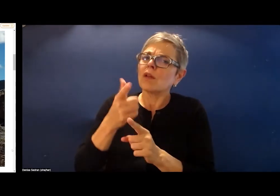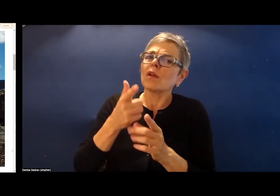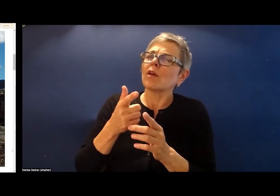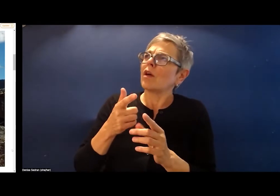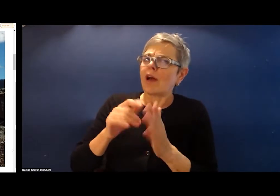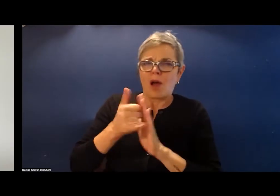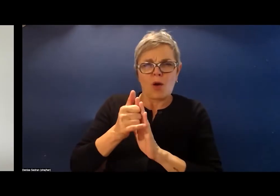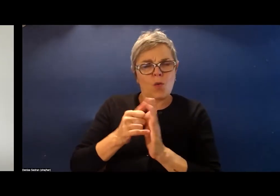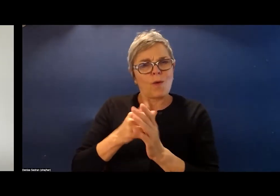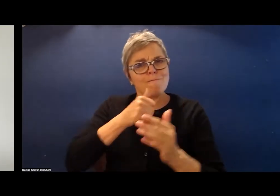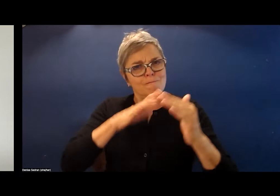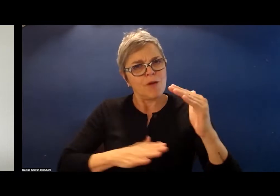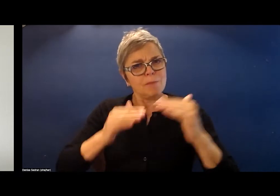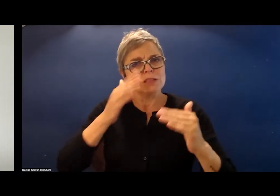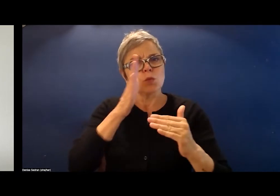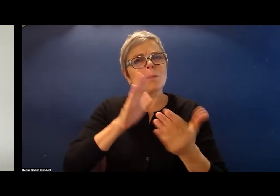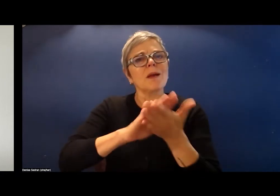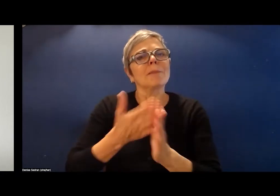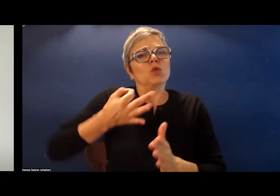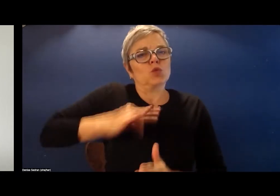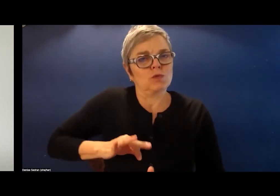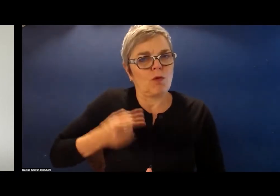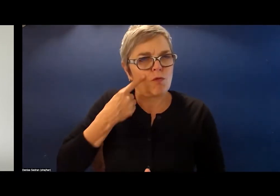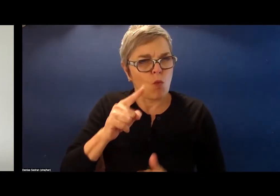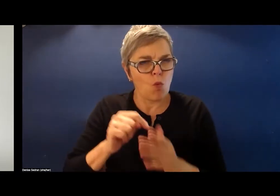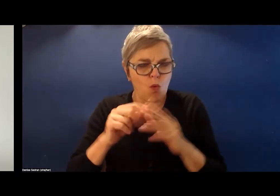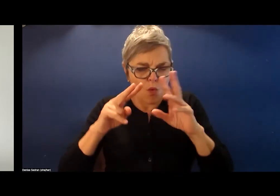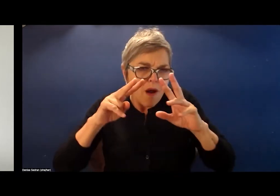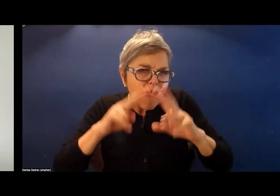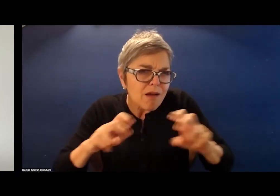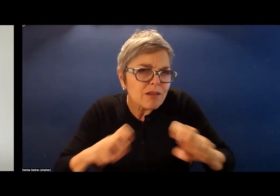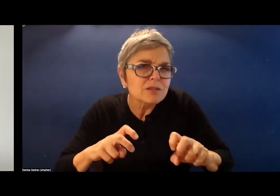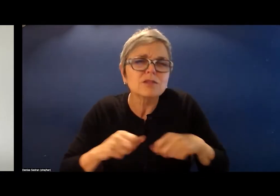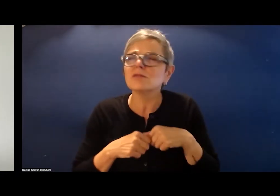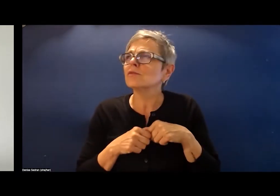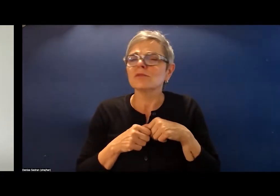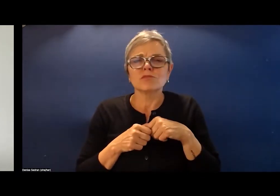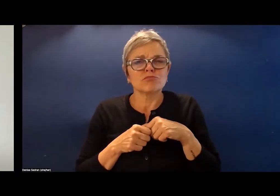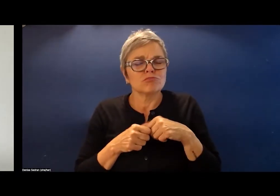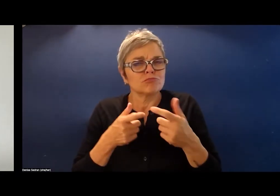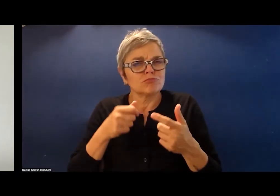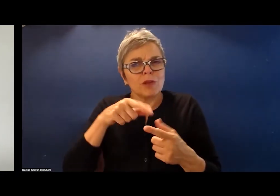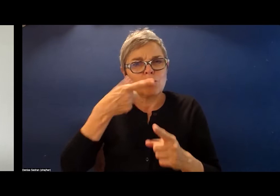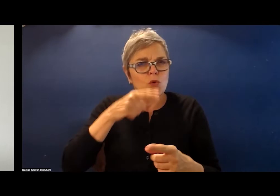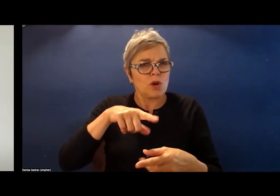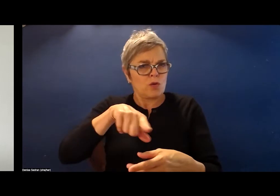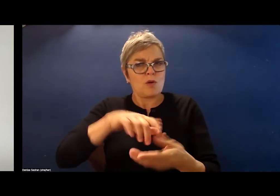What are the ways in which feminism serves as useful as an analytic tool, as a space of activist grounding?